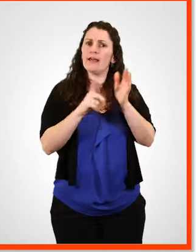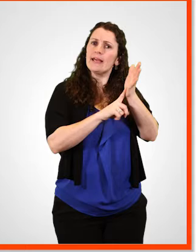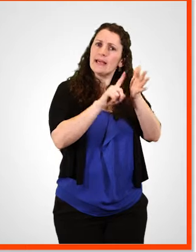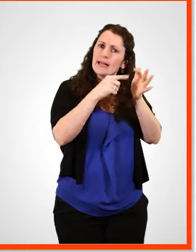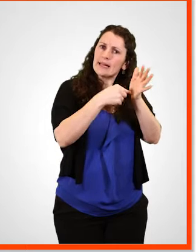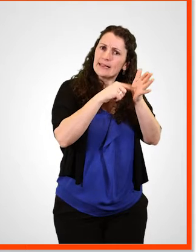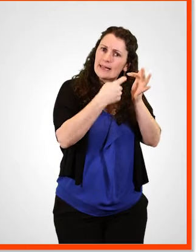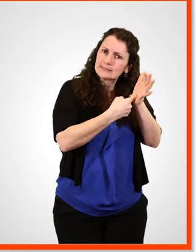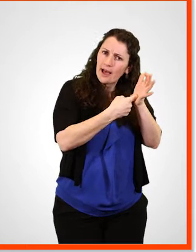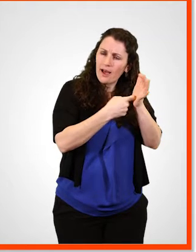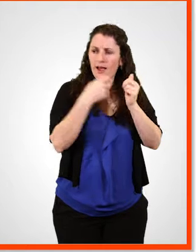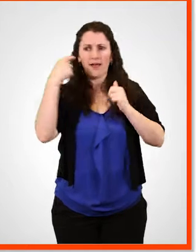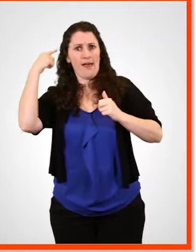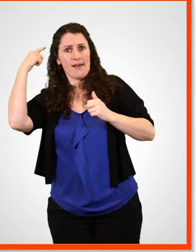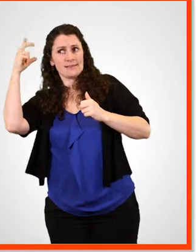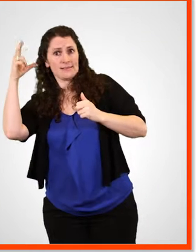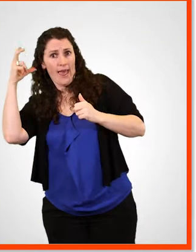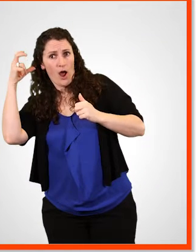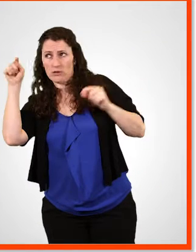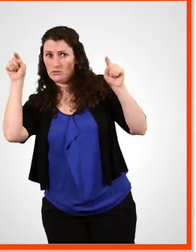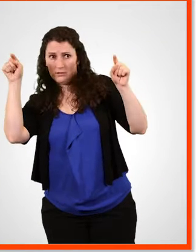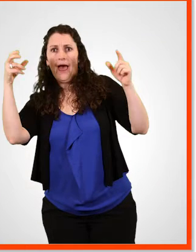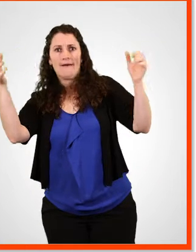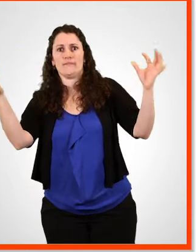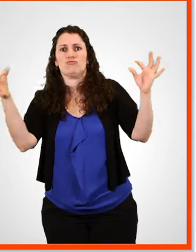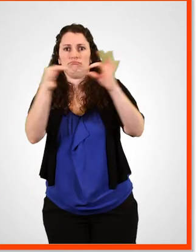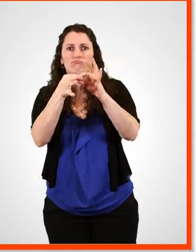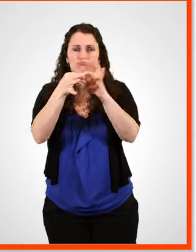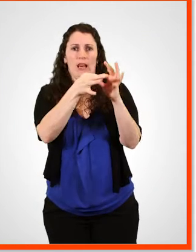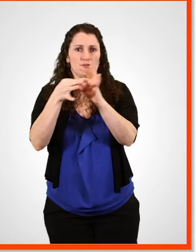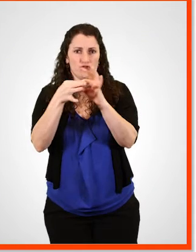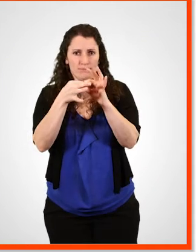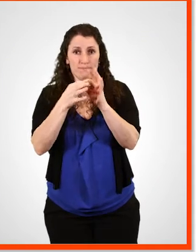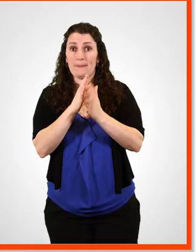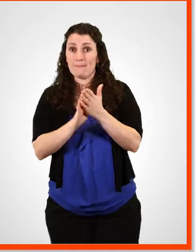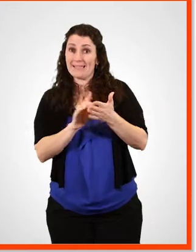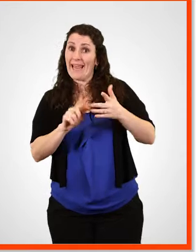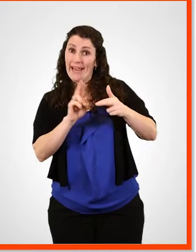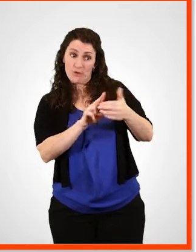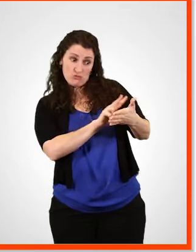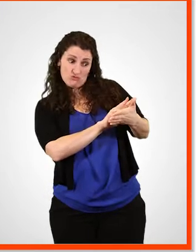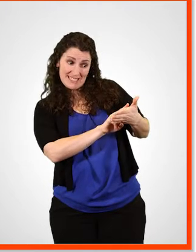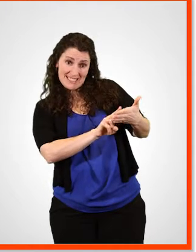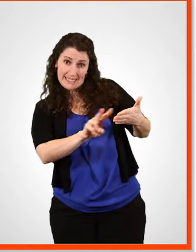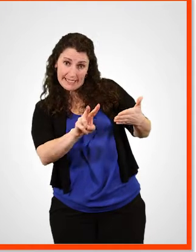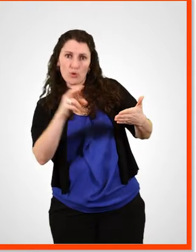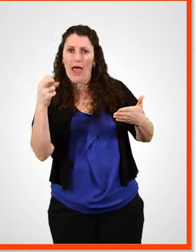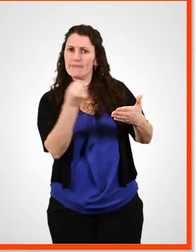and it's so important in terms of teaching children how to decode words when reading and encode words when spelling.